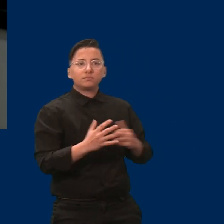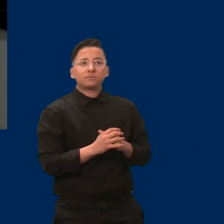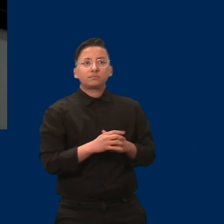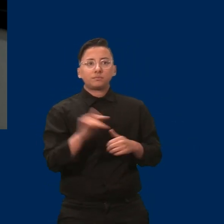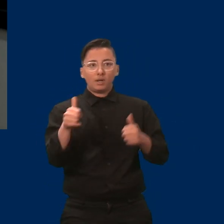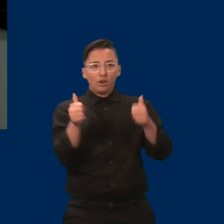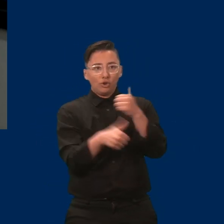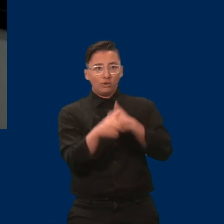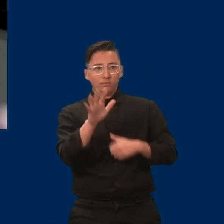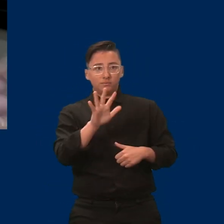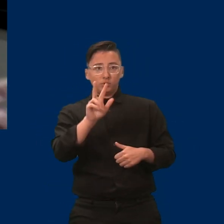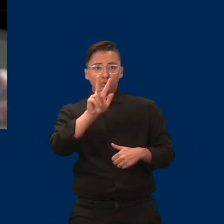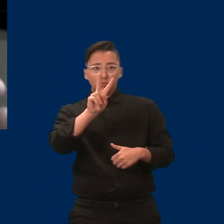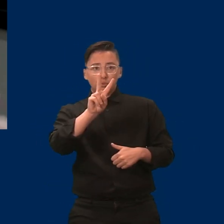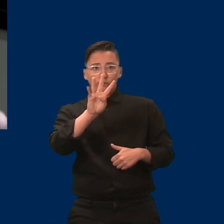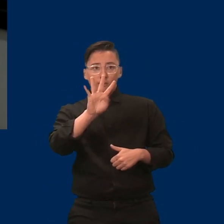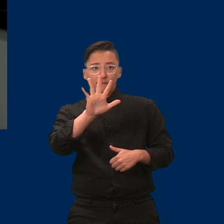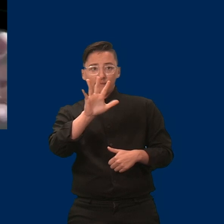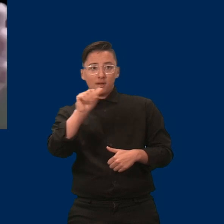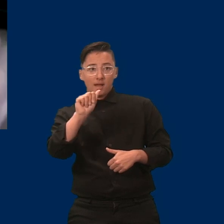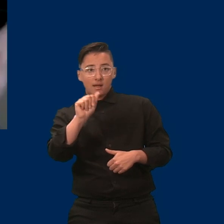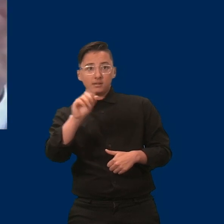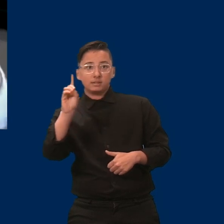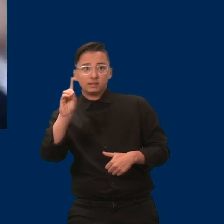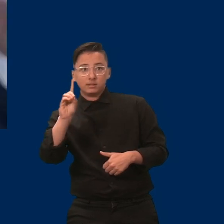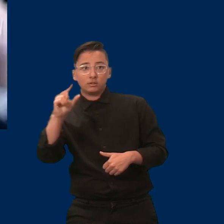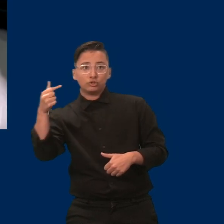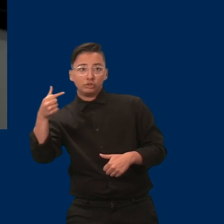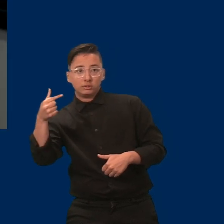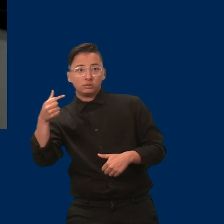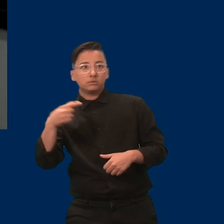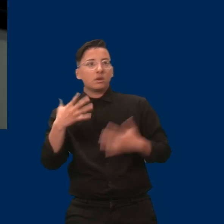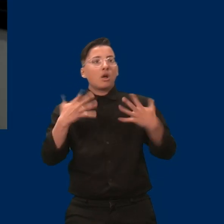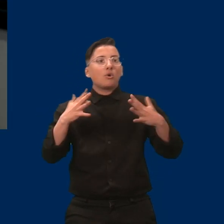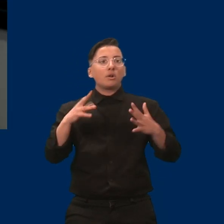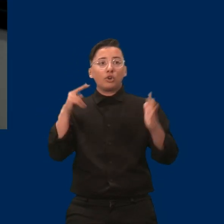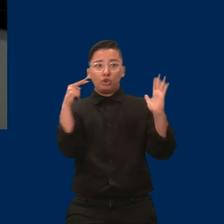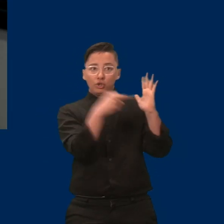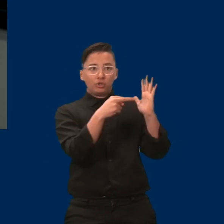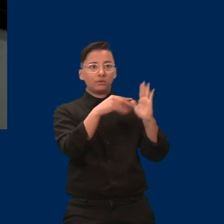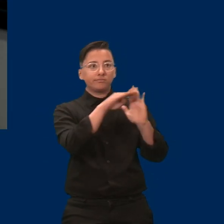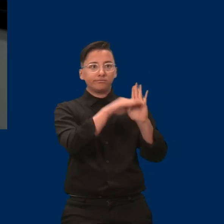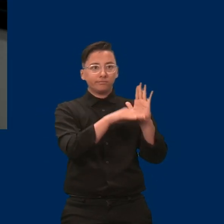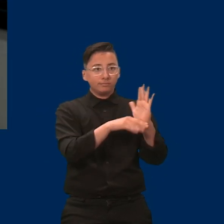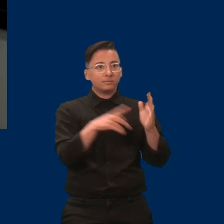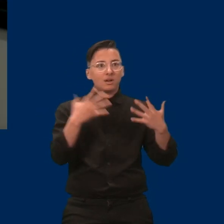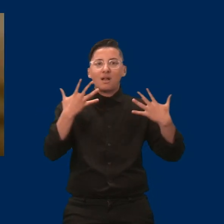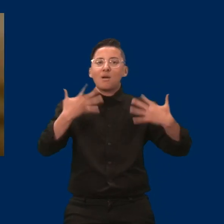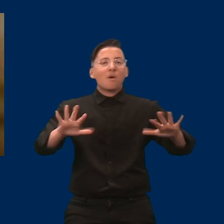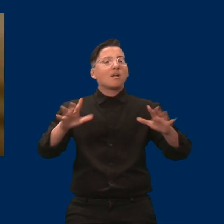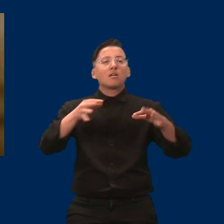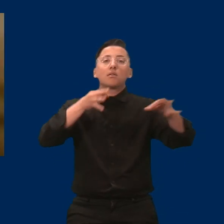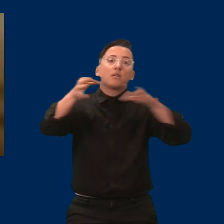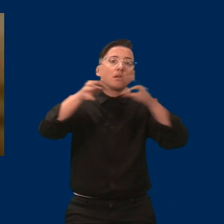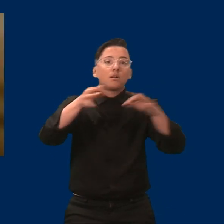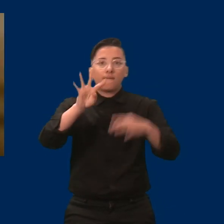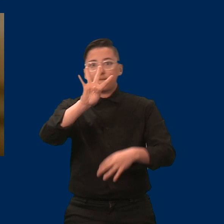Right, that all fits into that bucket. Go look it up, otherwise I'm going to spend 40 minutes explaining every one of those statutes to you, Mary.